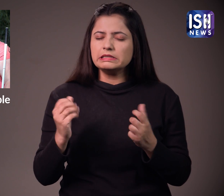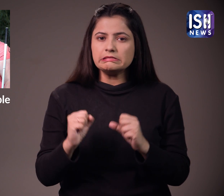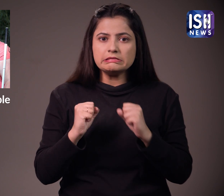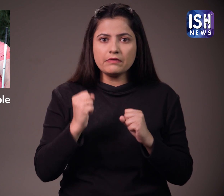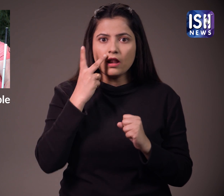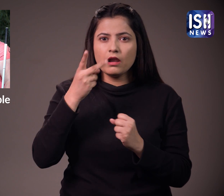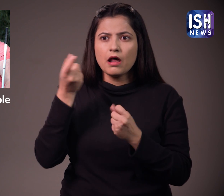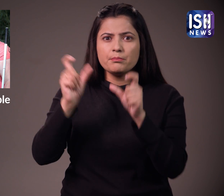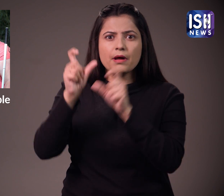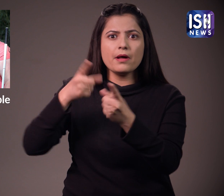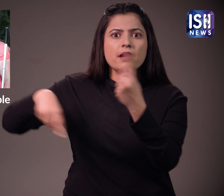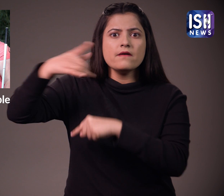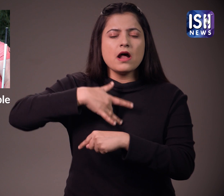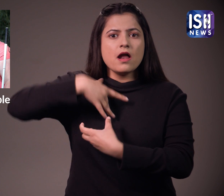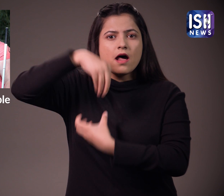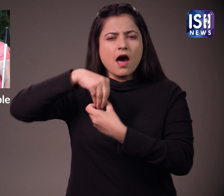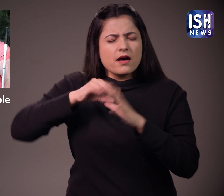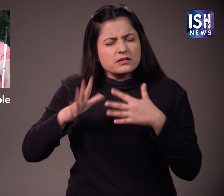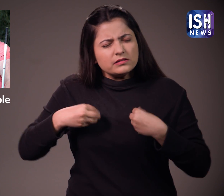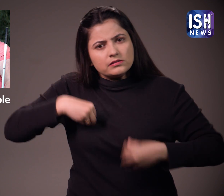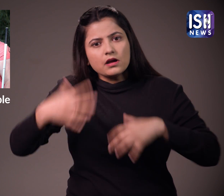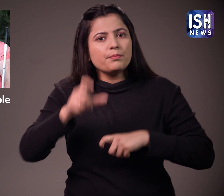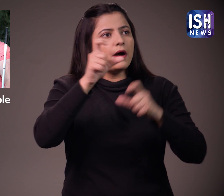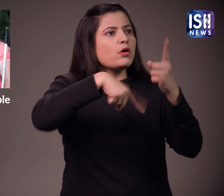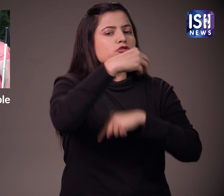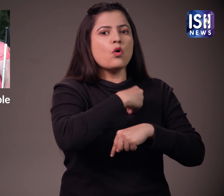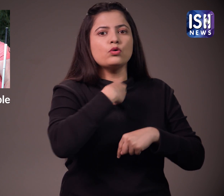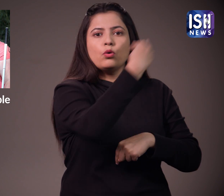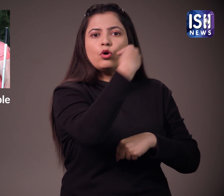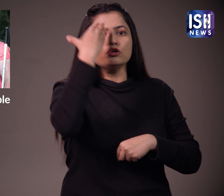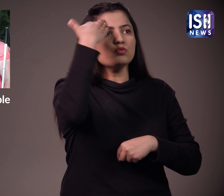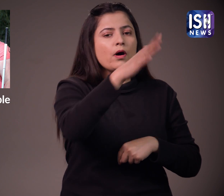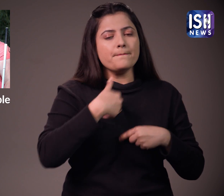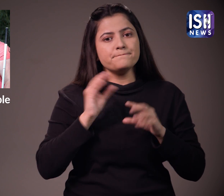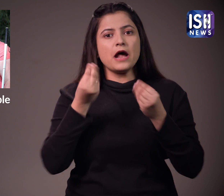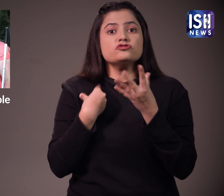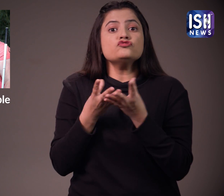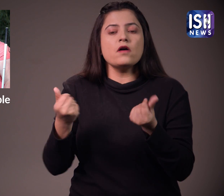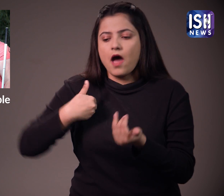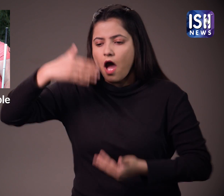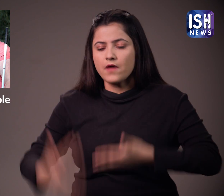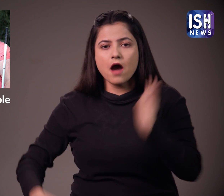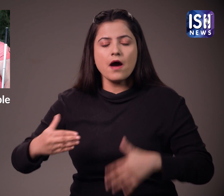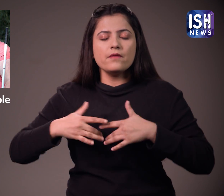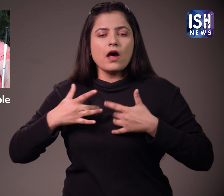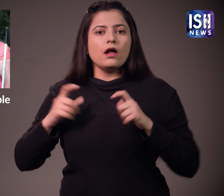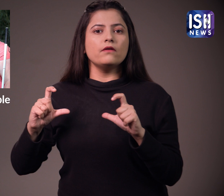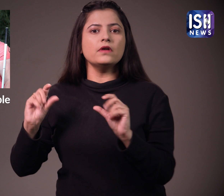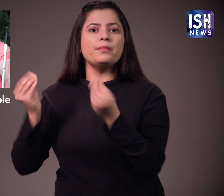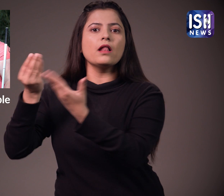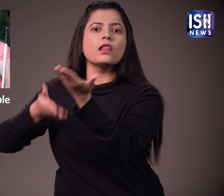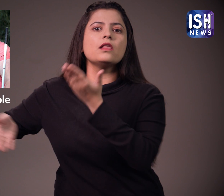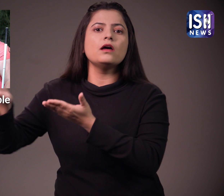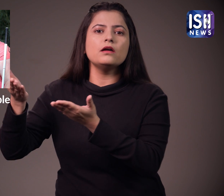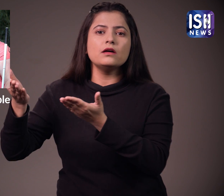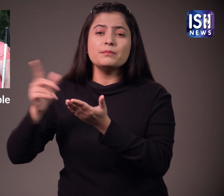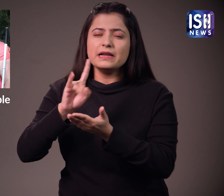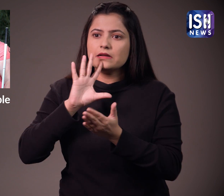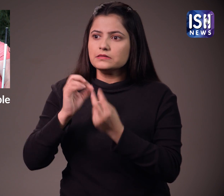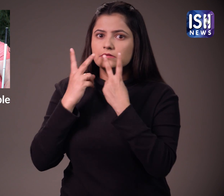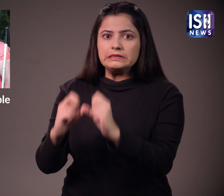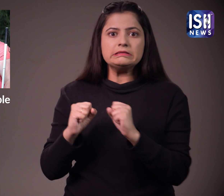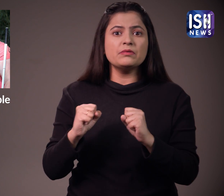The condition is difficult as they are suffering and doctors are unable to help them so they take such drastic steps.